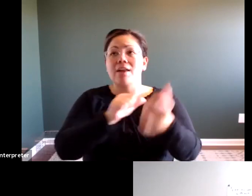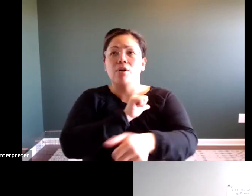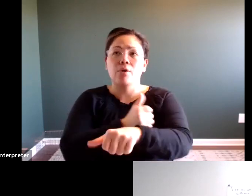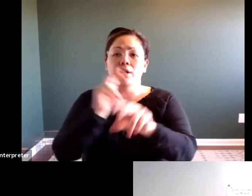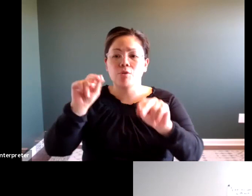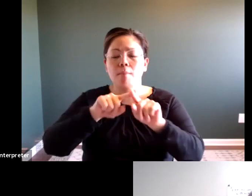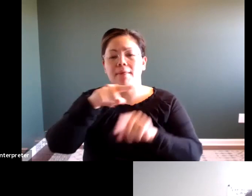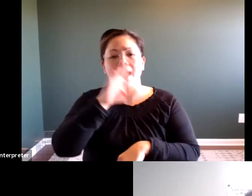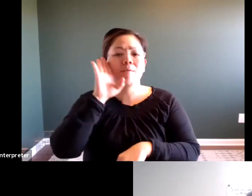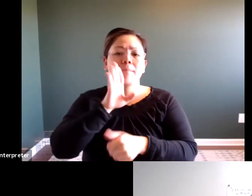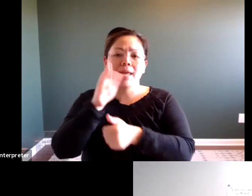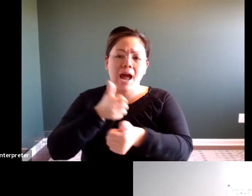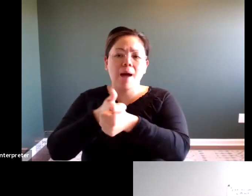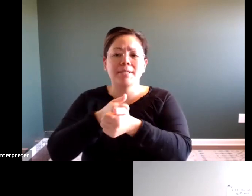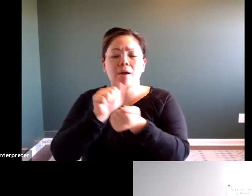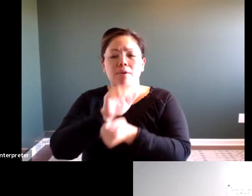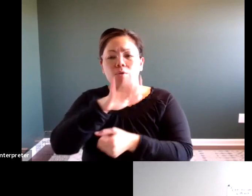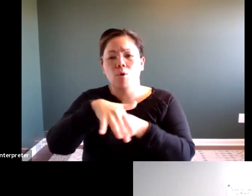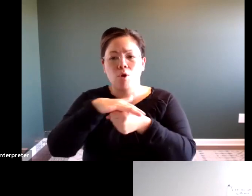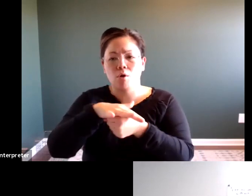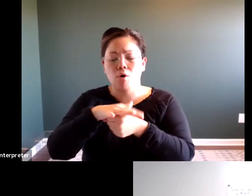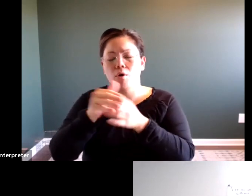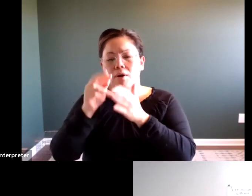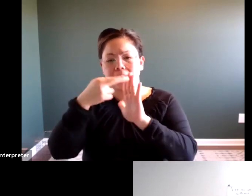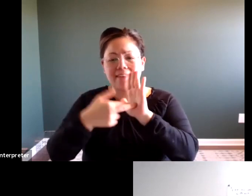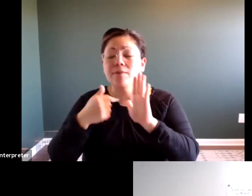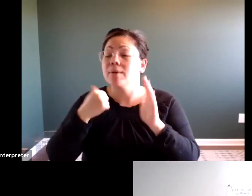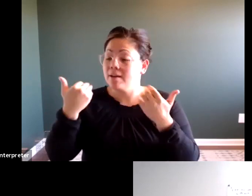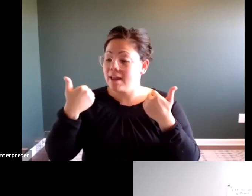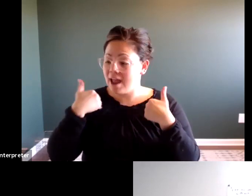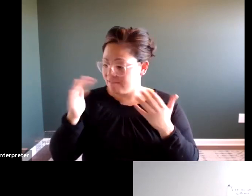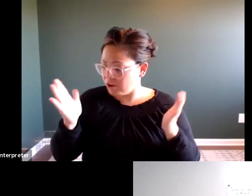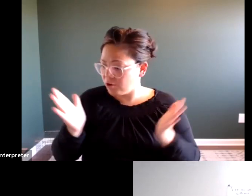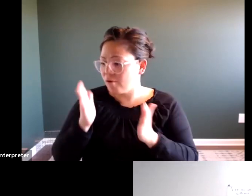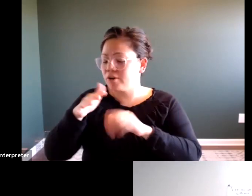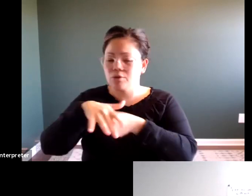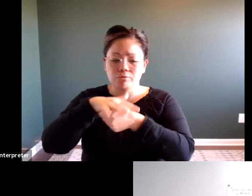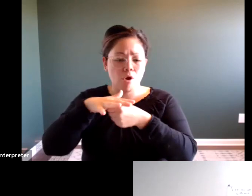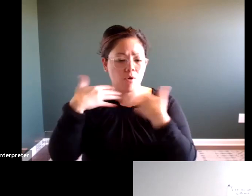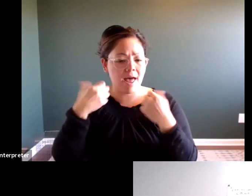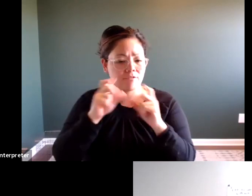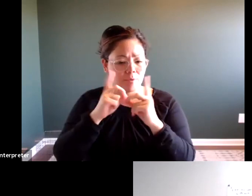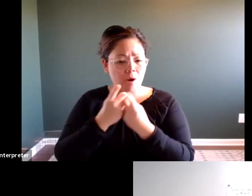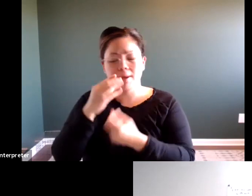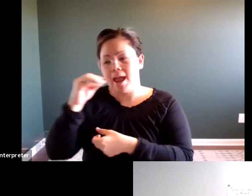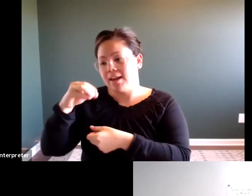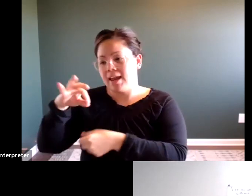with what your local guidelines are. And we do expect for, and have encouraged local health departments and local elected officials, you know